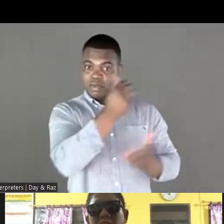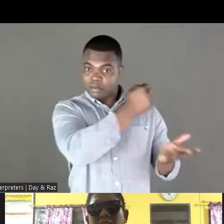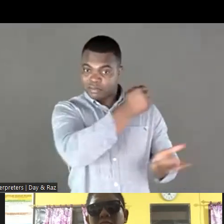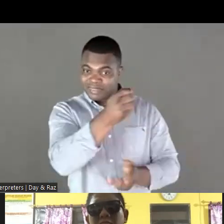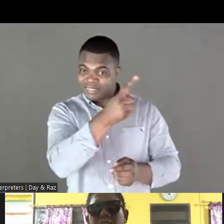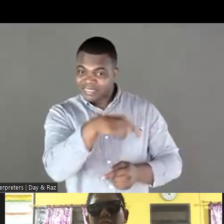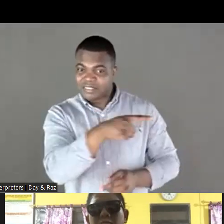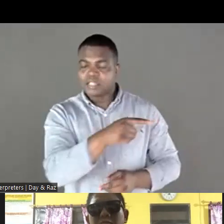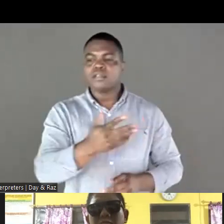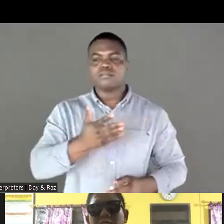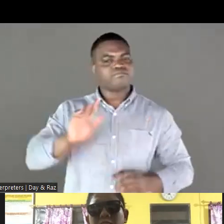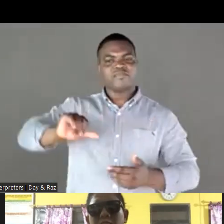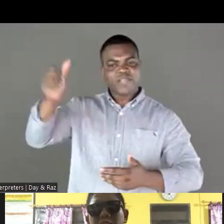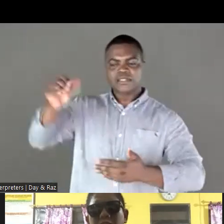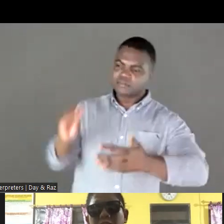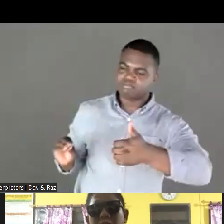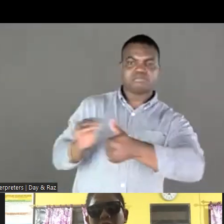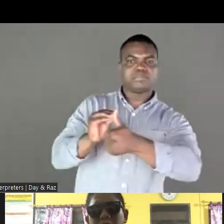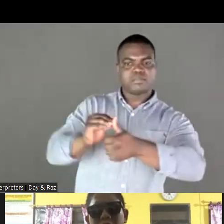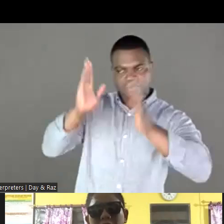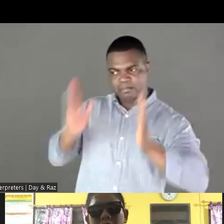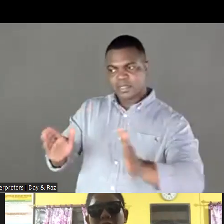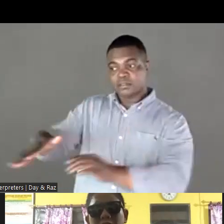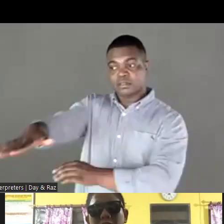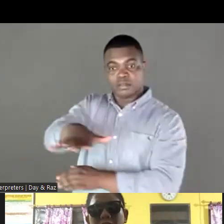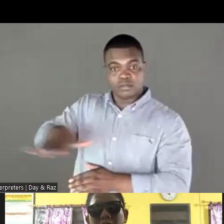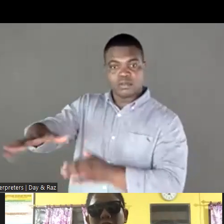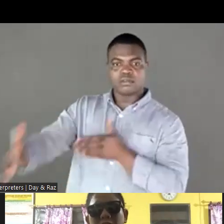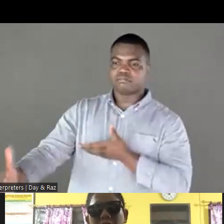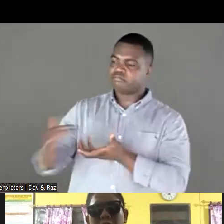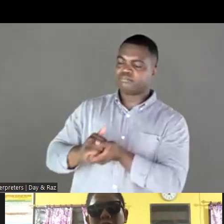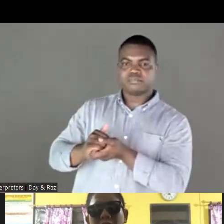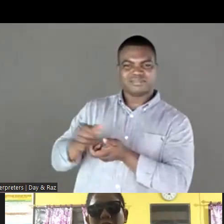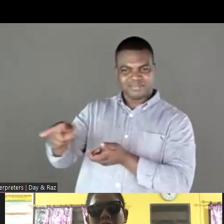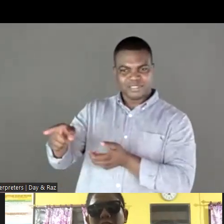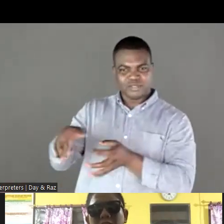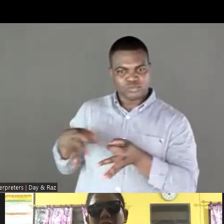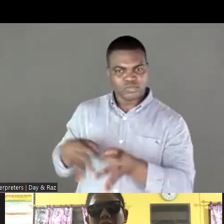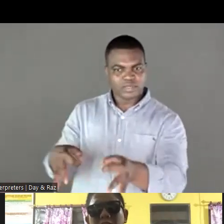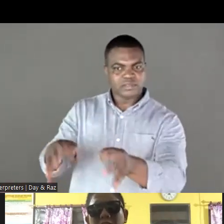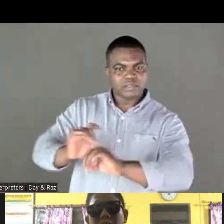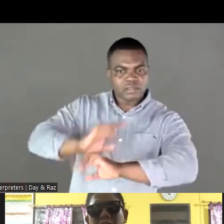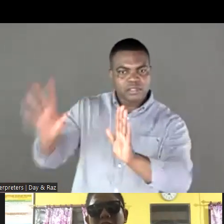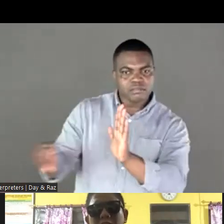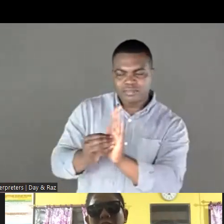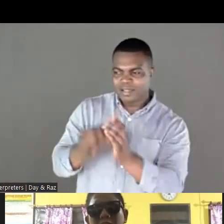even even by the end of the program, and beyond that. So in continuing these studies, and knowing